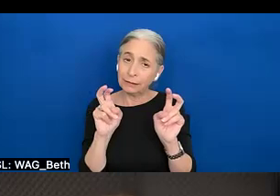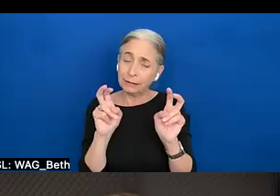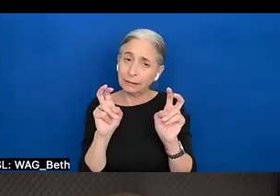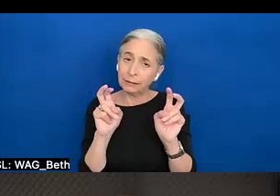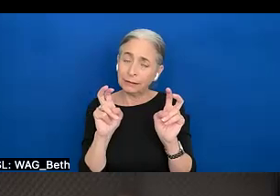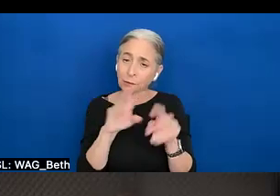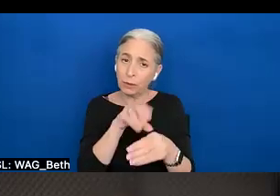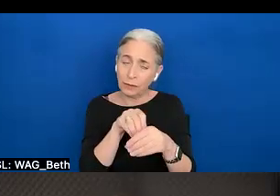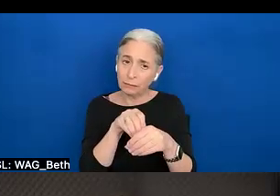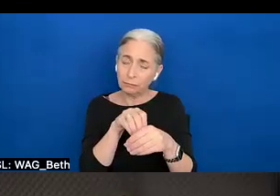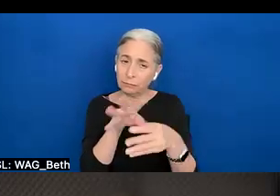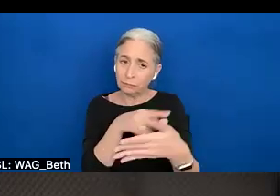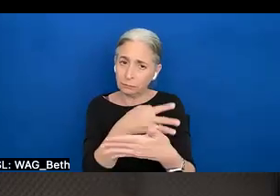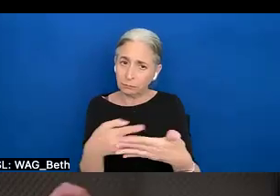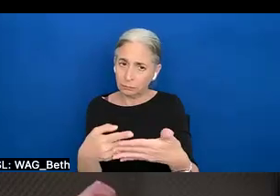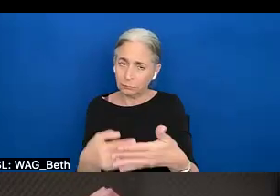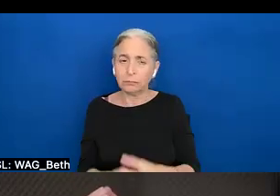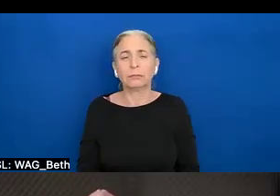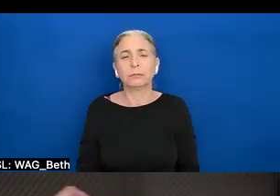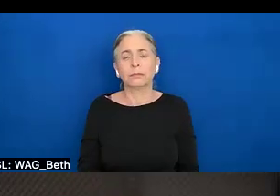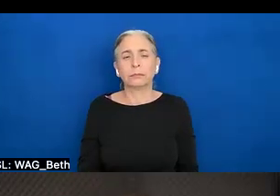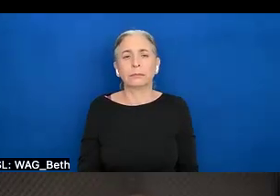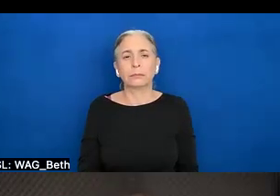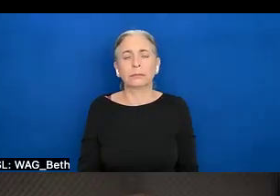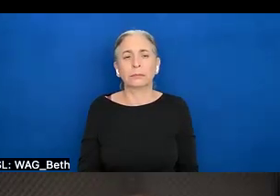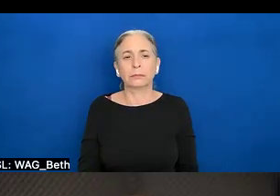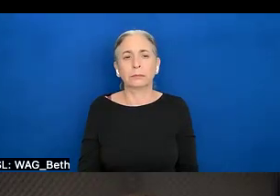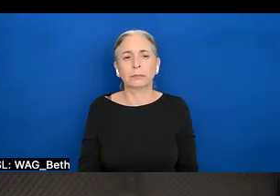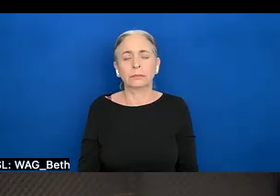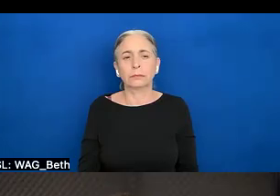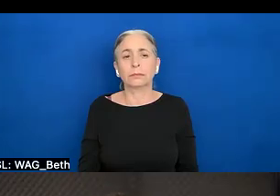in the structure. Yes, there is a header.